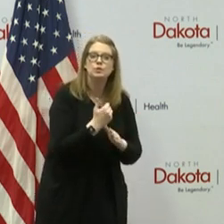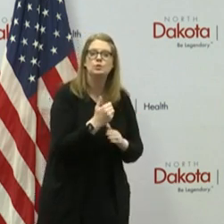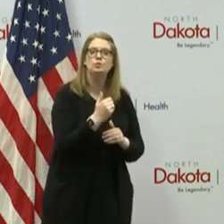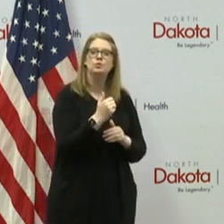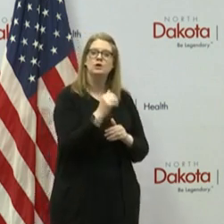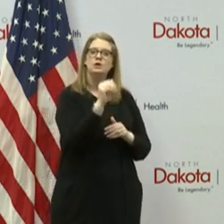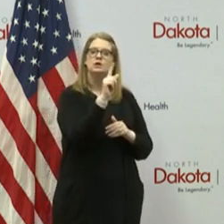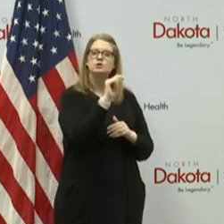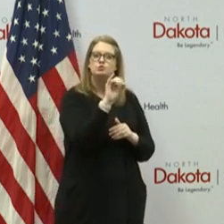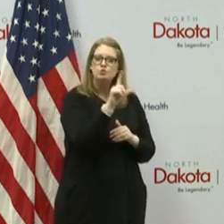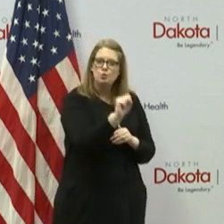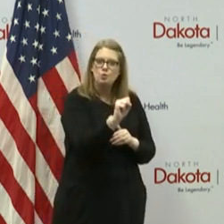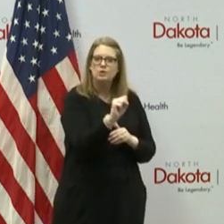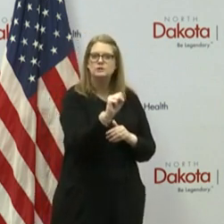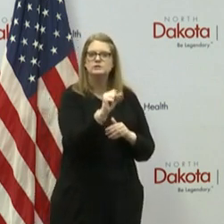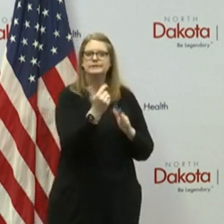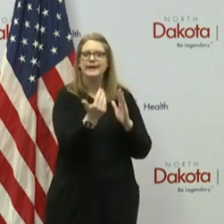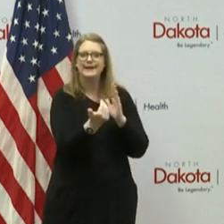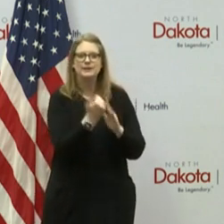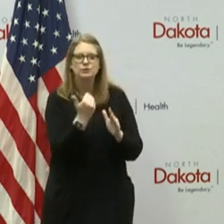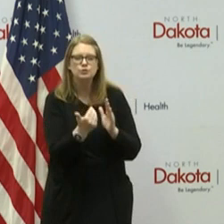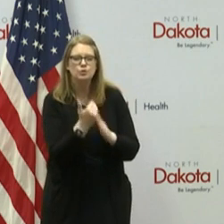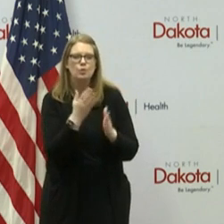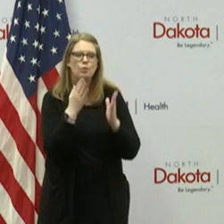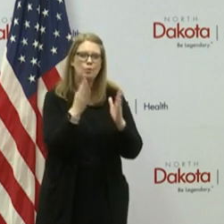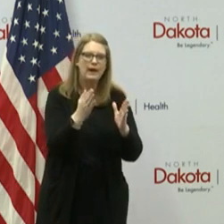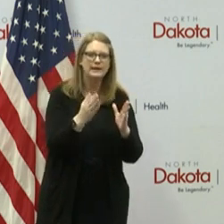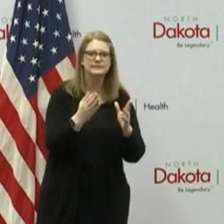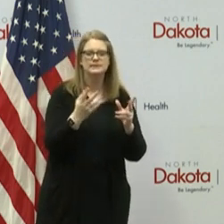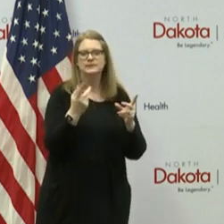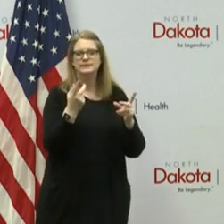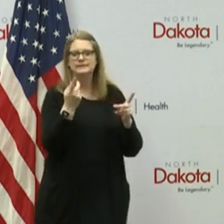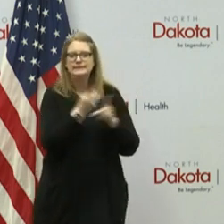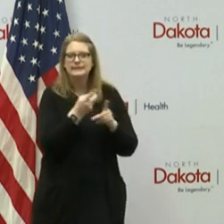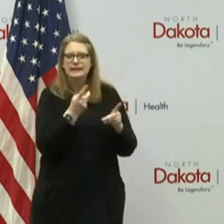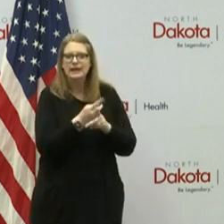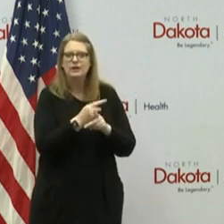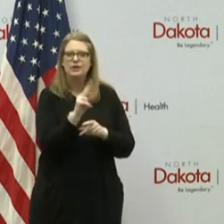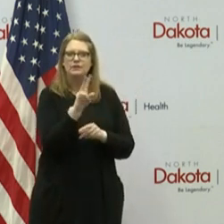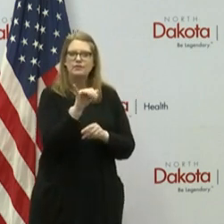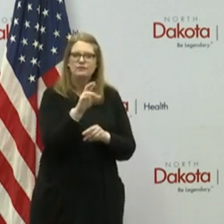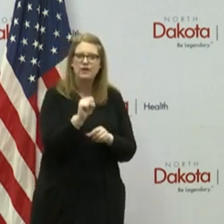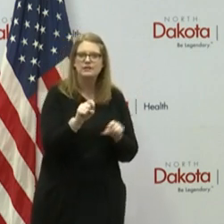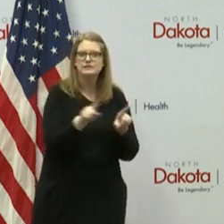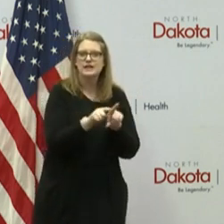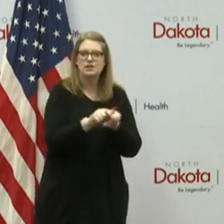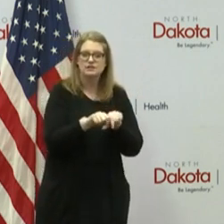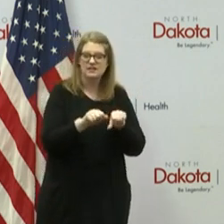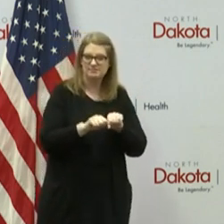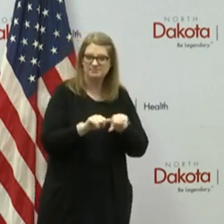NEW APPROACH THAT WE WILL HAVE TO TAKE TO MAKE SURE THAT WE STILL HAVE NEW TOOLS AND NEW